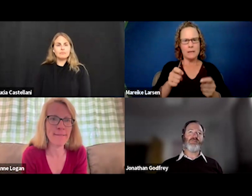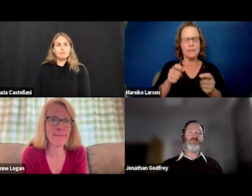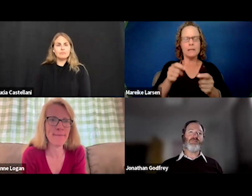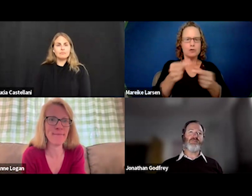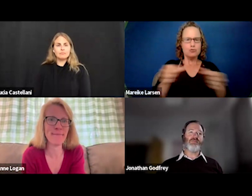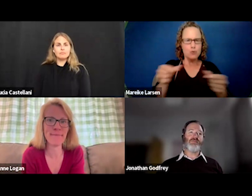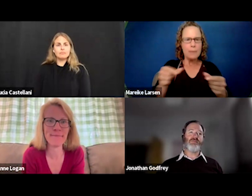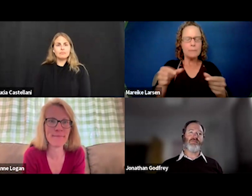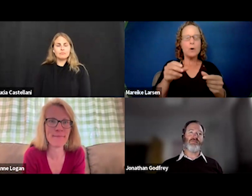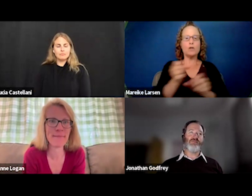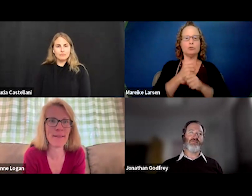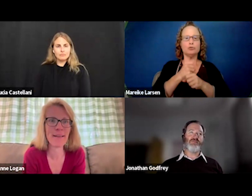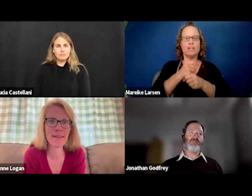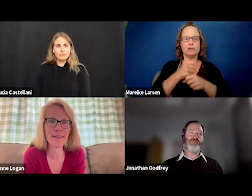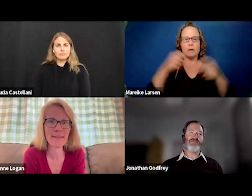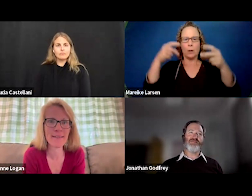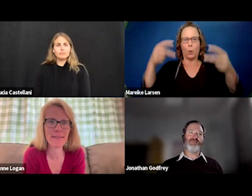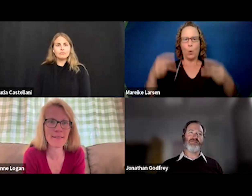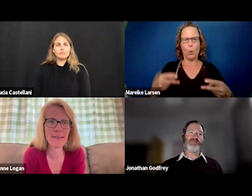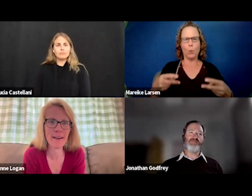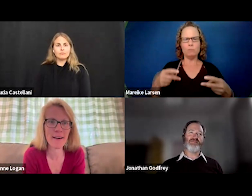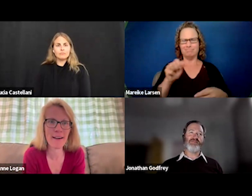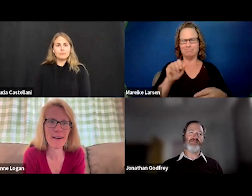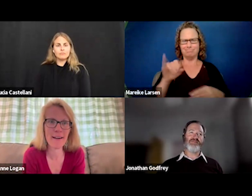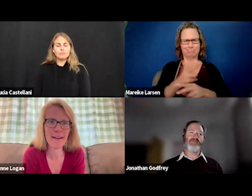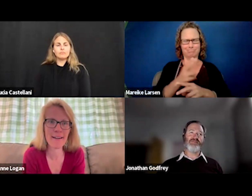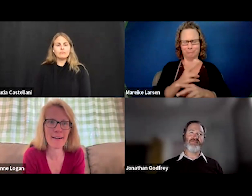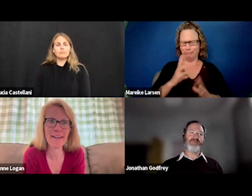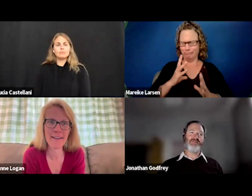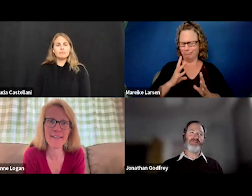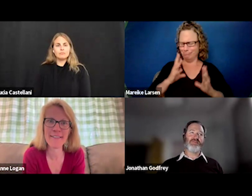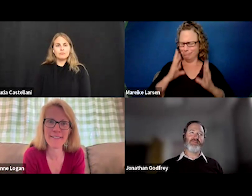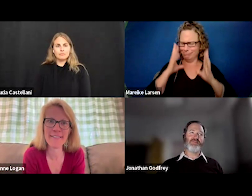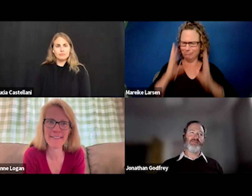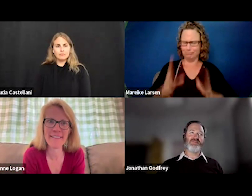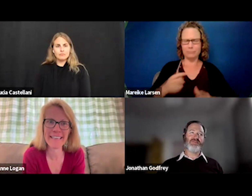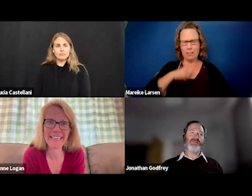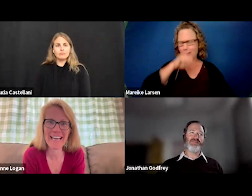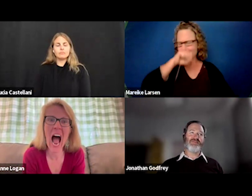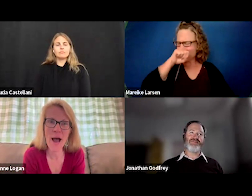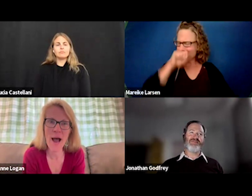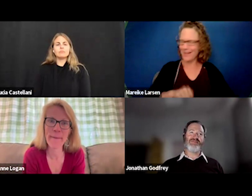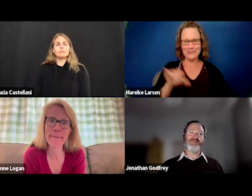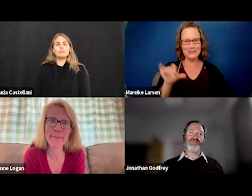I think yeah, it's absolutely-- I love it, too. I agree with Jonathan.